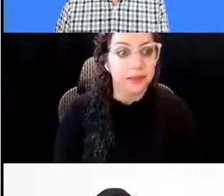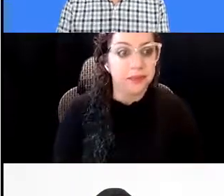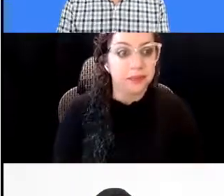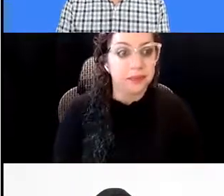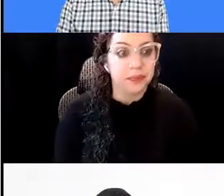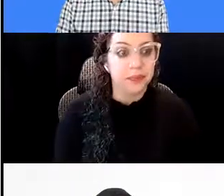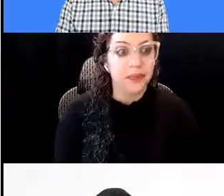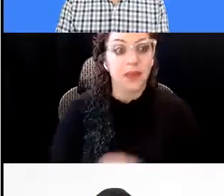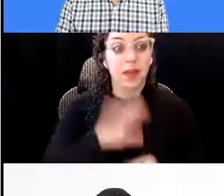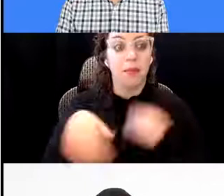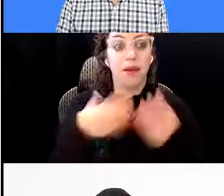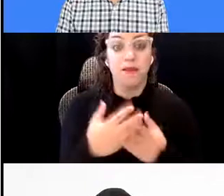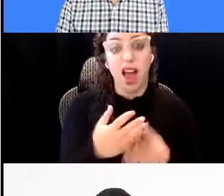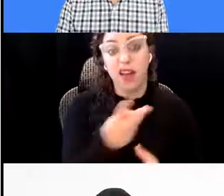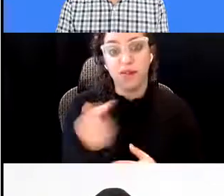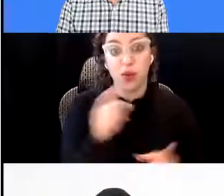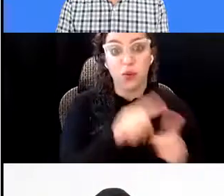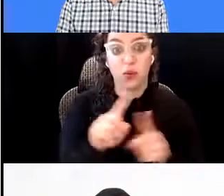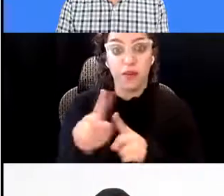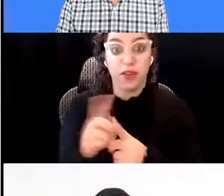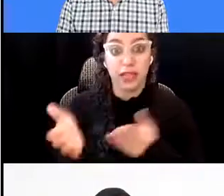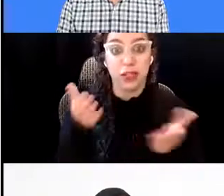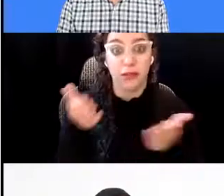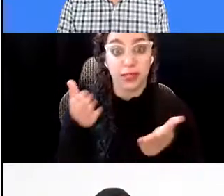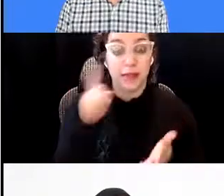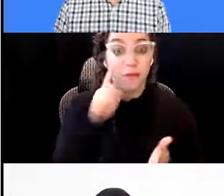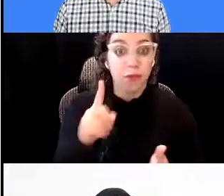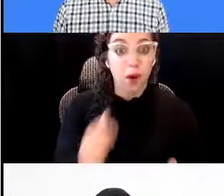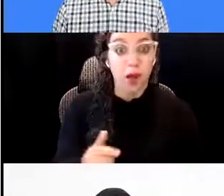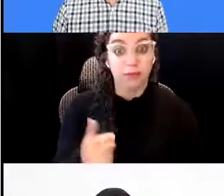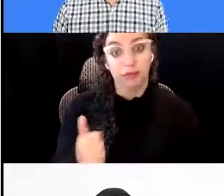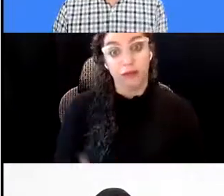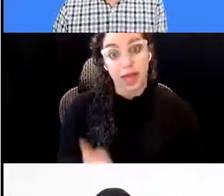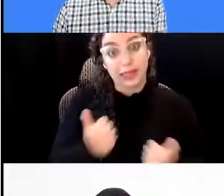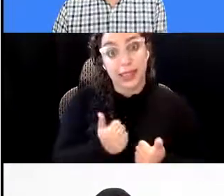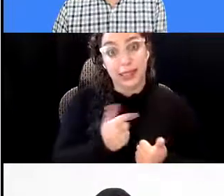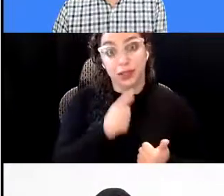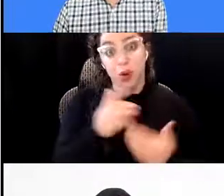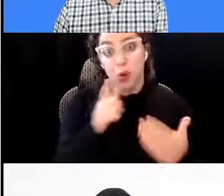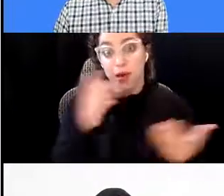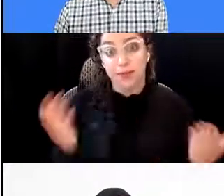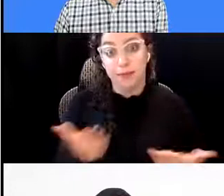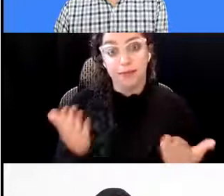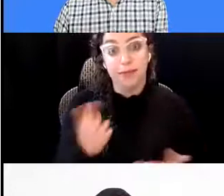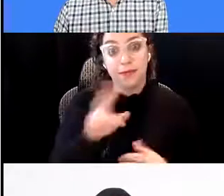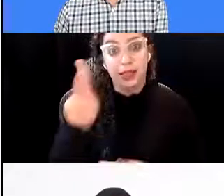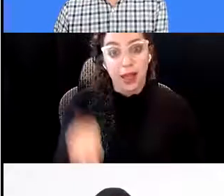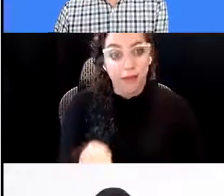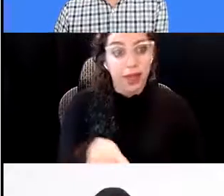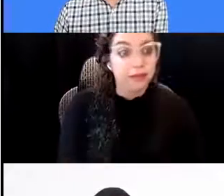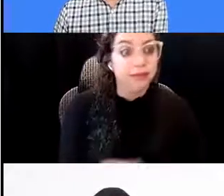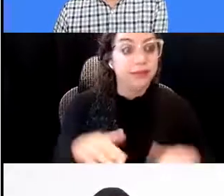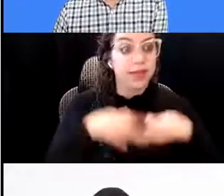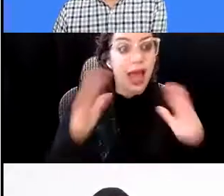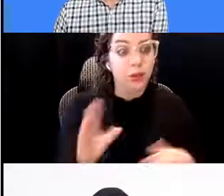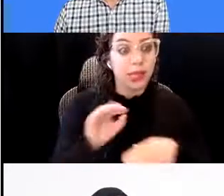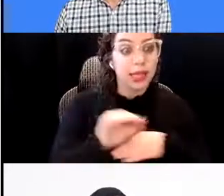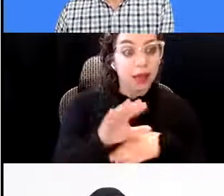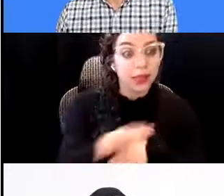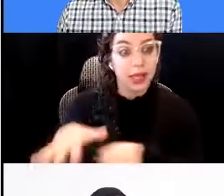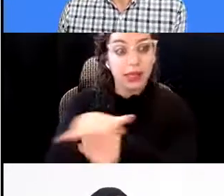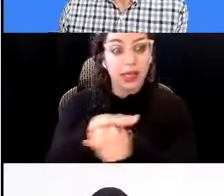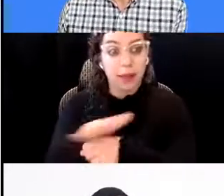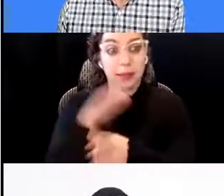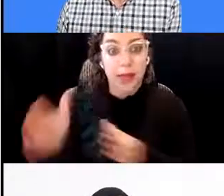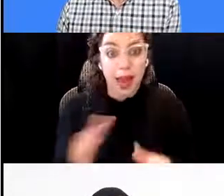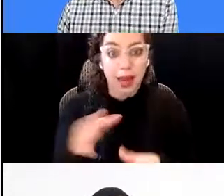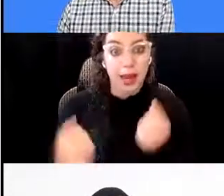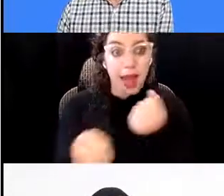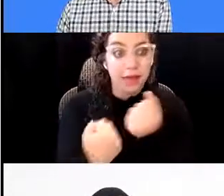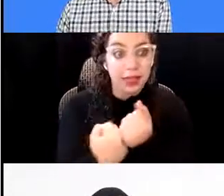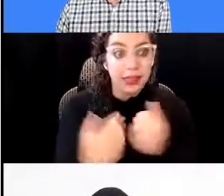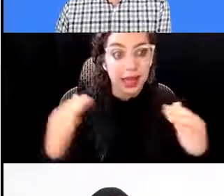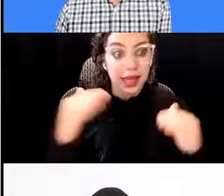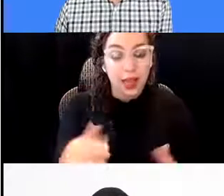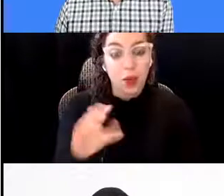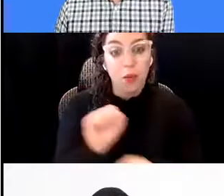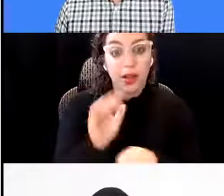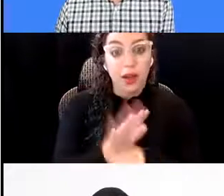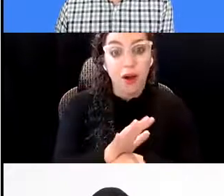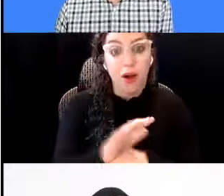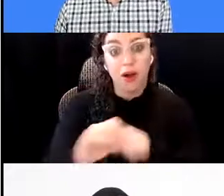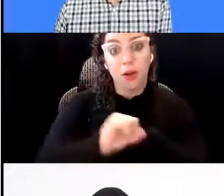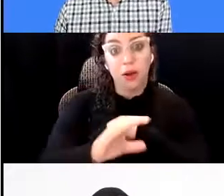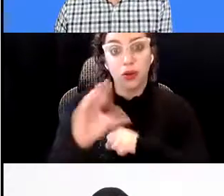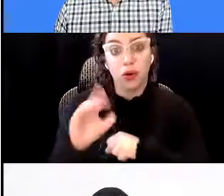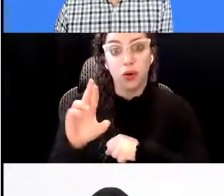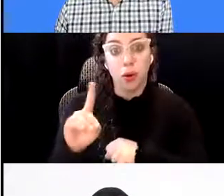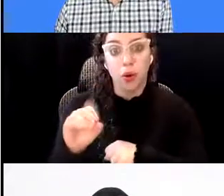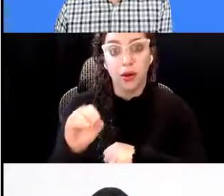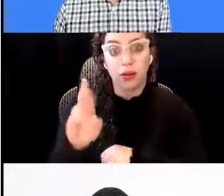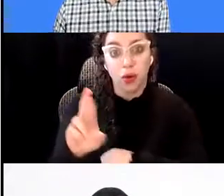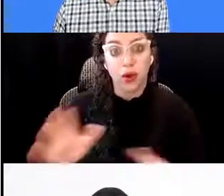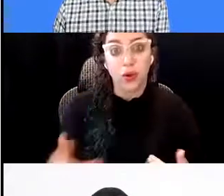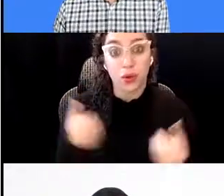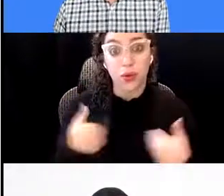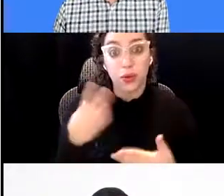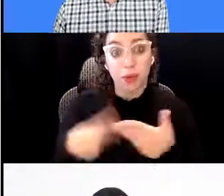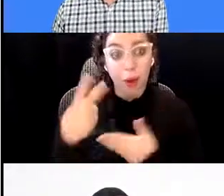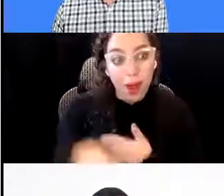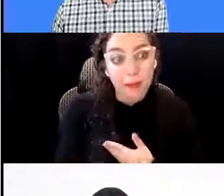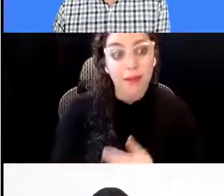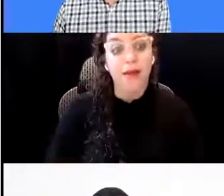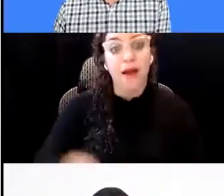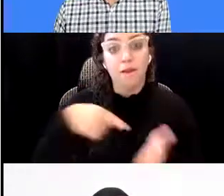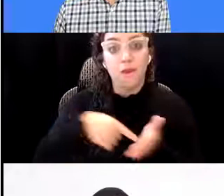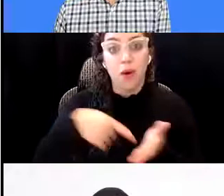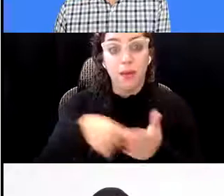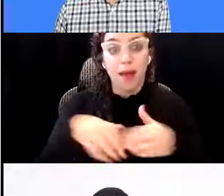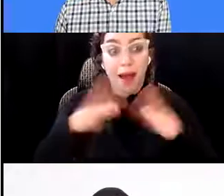They provide a number of services to residents in the Greater Philadelphia area, such as housing counseling, neighborhood planning and advocacy, working on the commercial corridor, youth programming, affordable housing, and civic engagement.